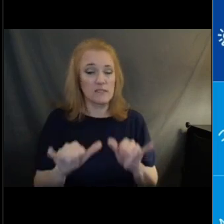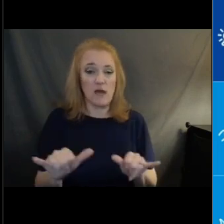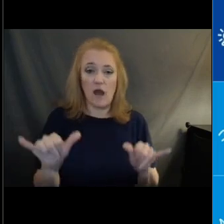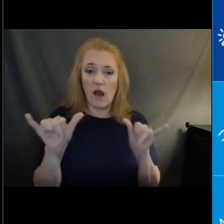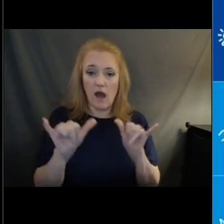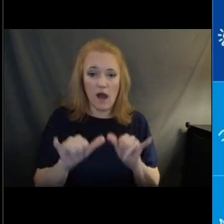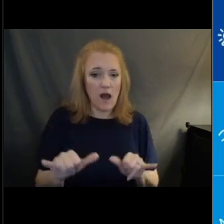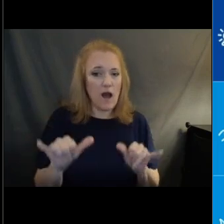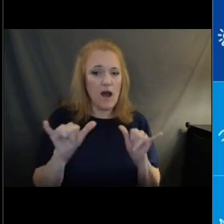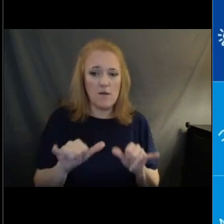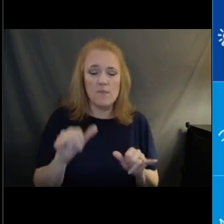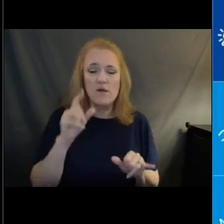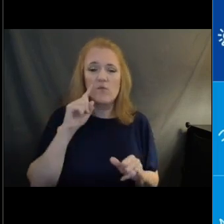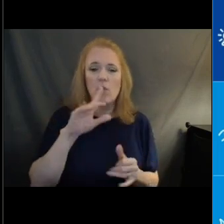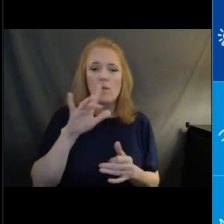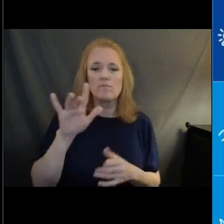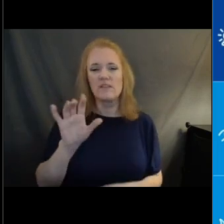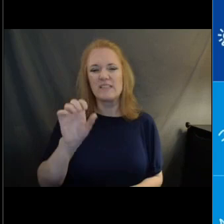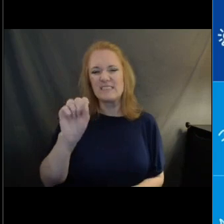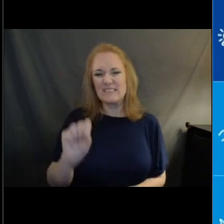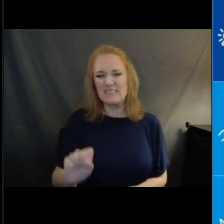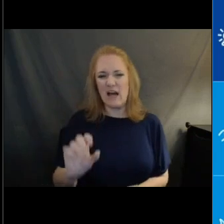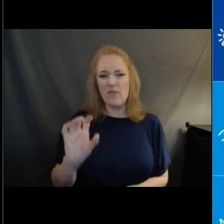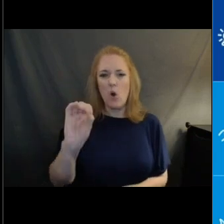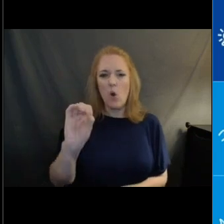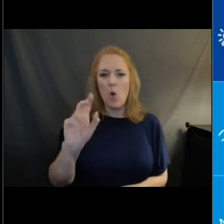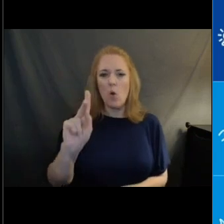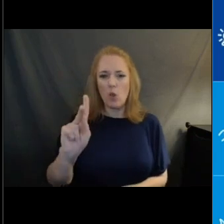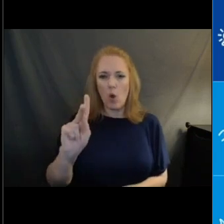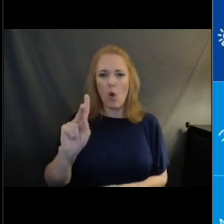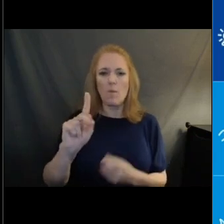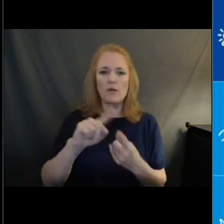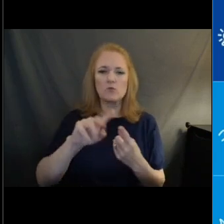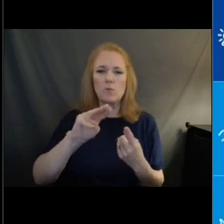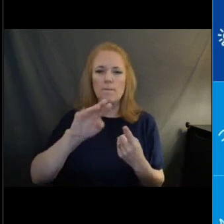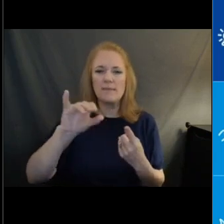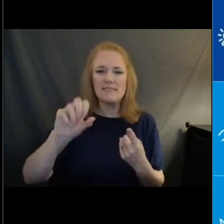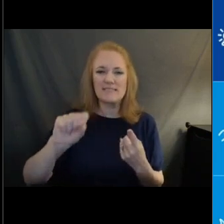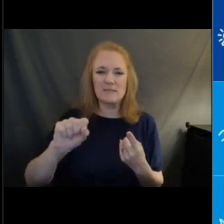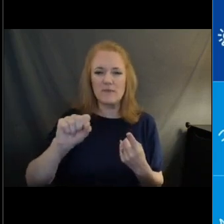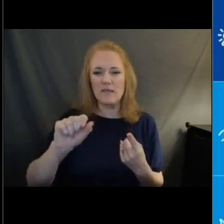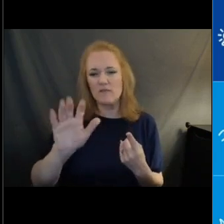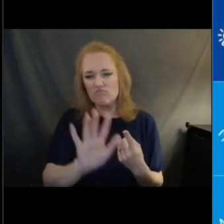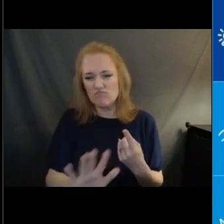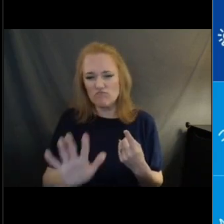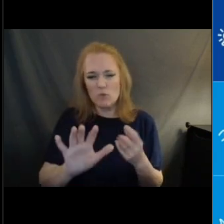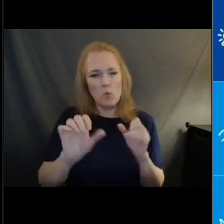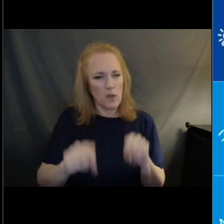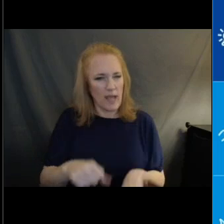across the mid-south area from Oklahoma across the Mississippi Valley and then also scattered